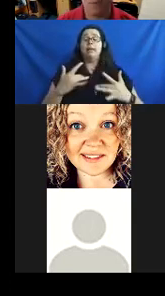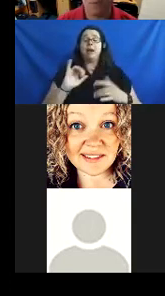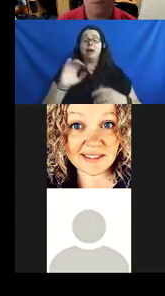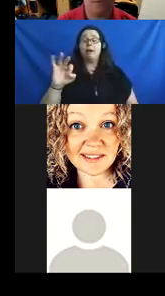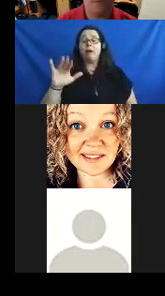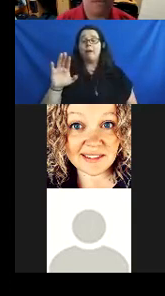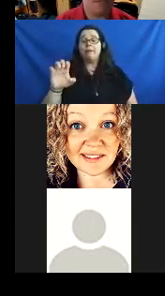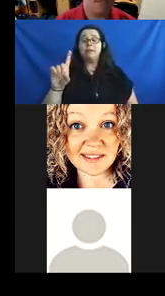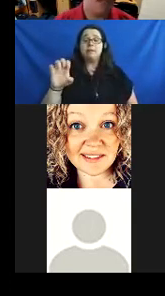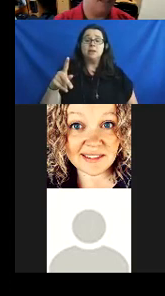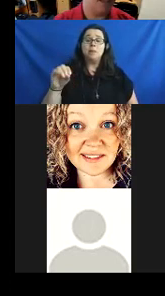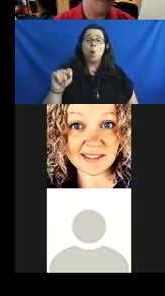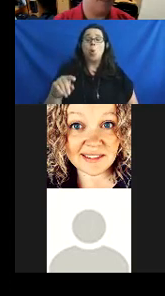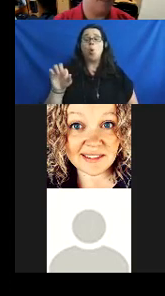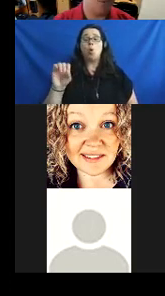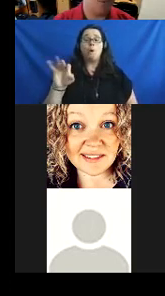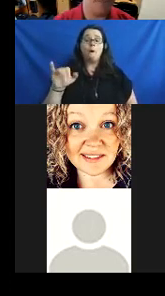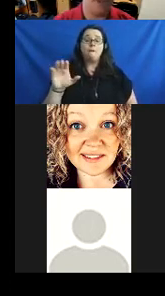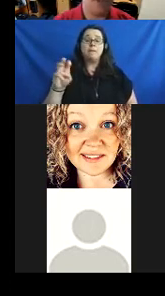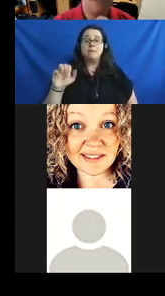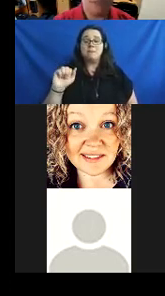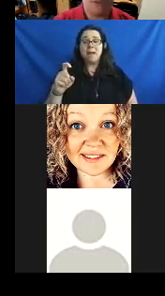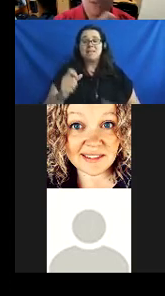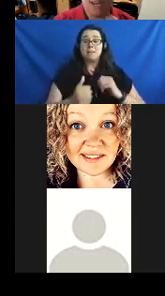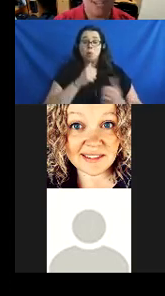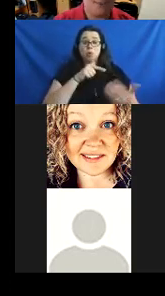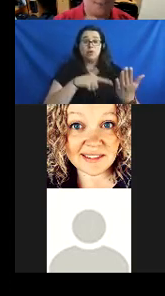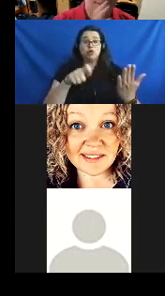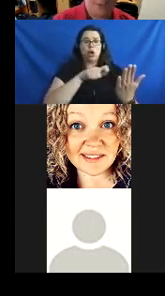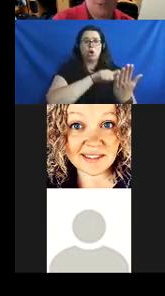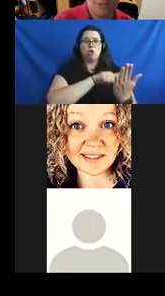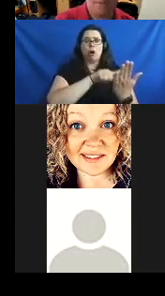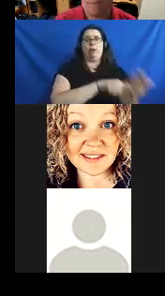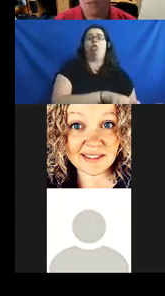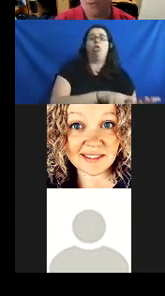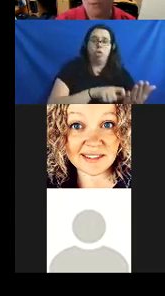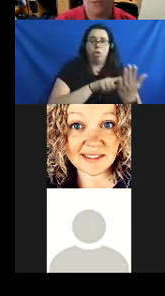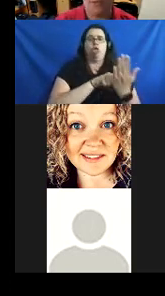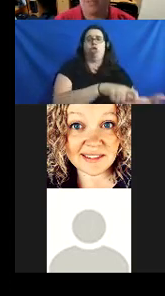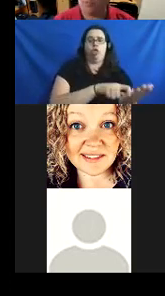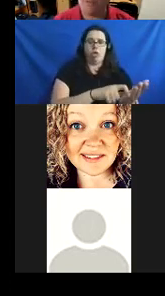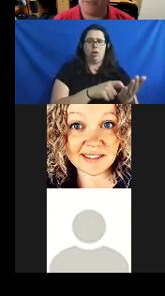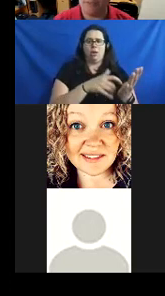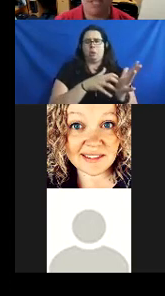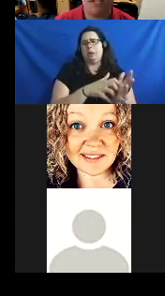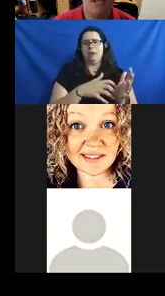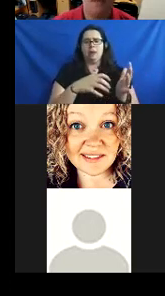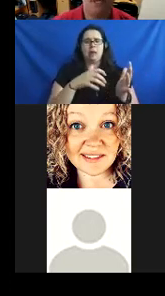OR OFFICE MAX MOST OF THOSE IF YOU TRY WRITING, THEY WILL FALL OVER. THEY ARE A LITTLE MORE FLIMSY.